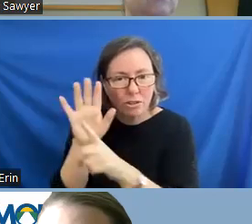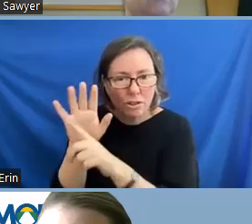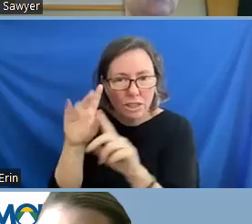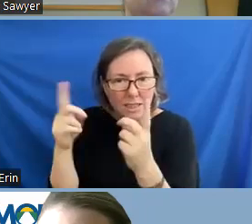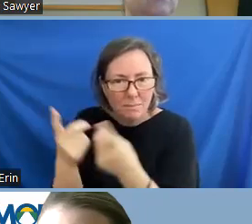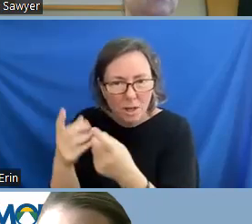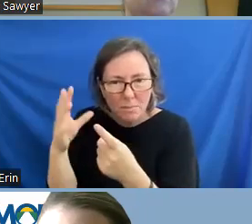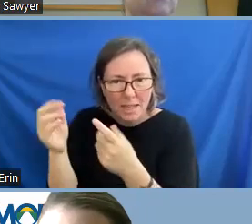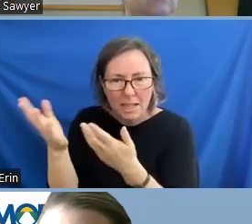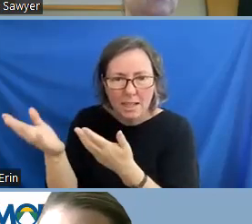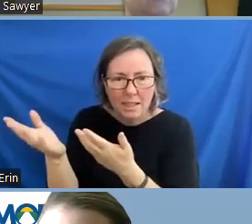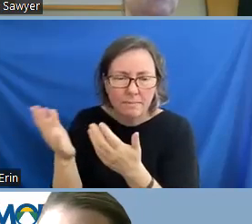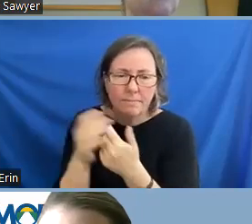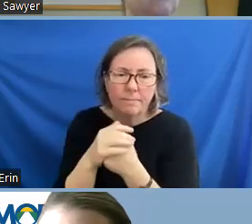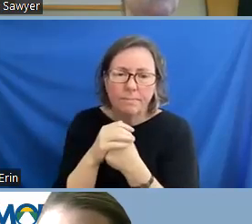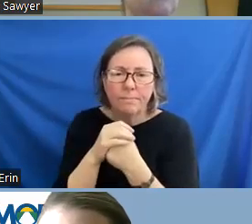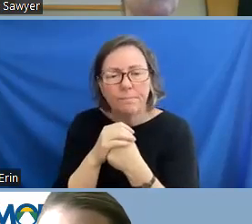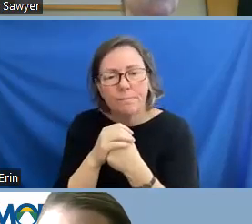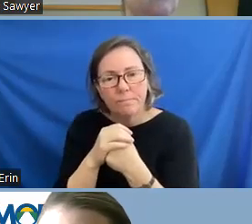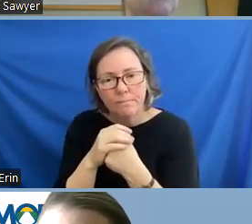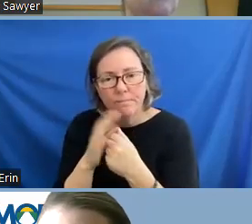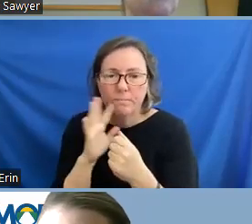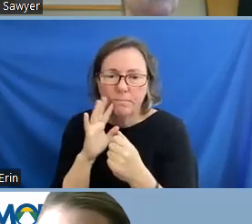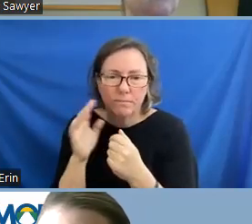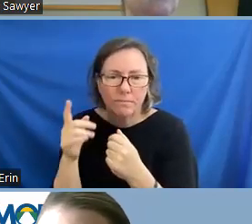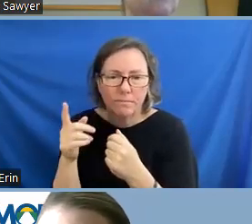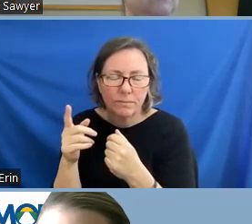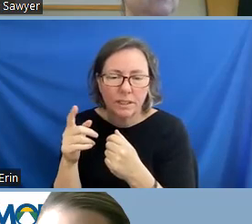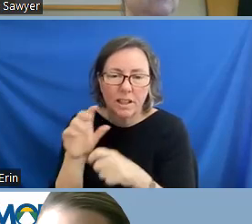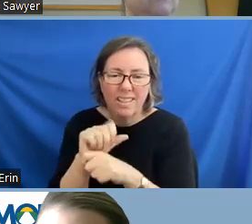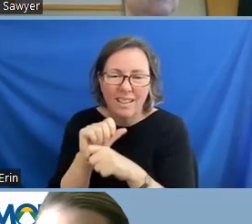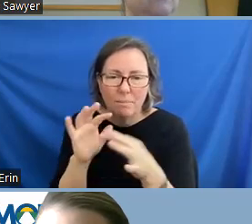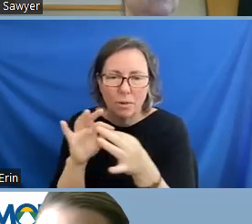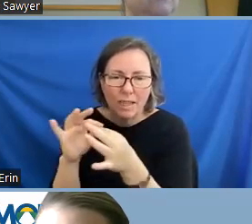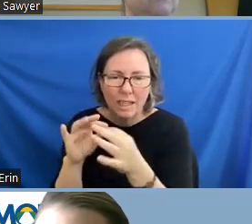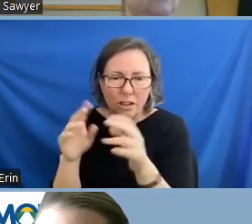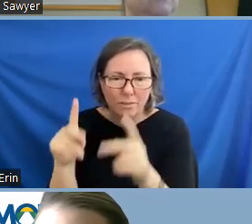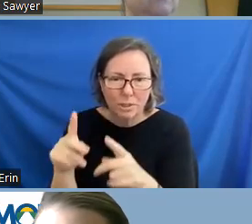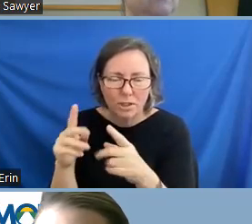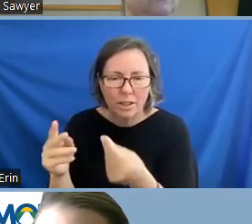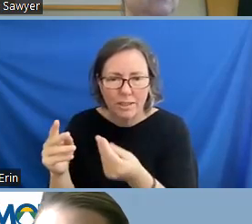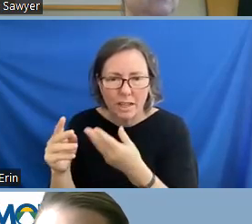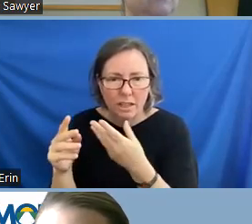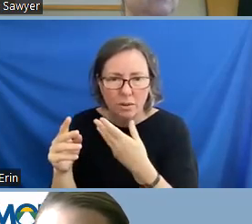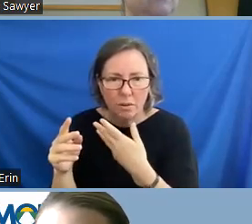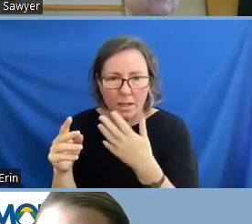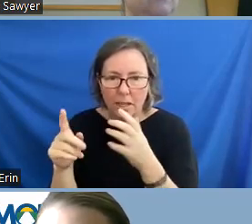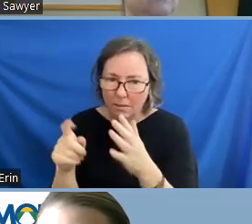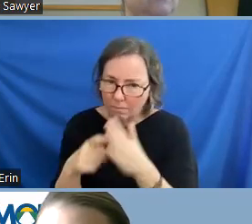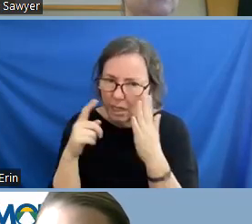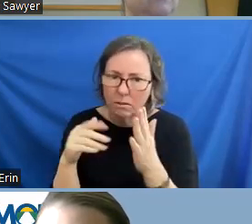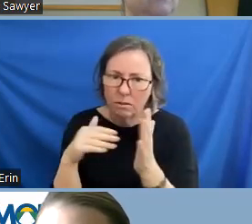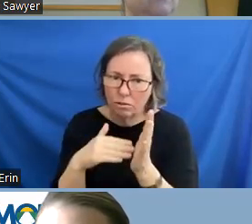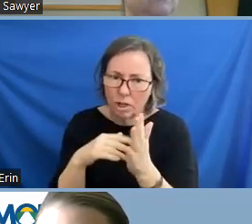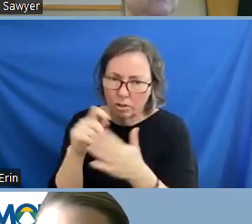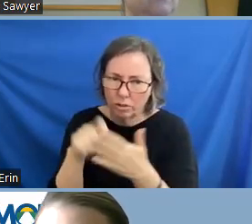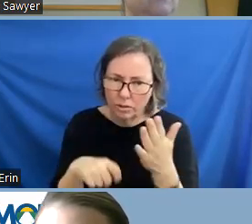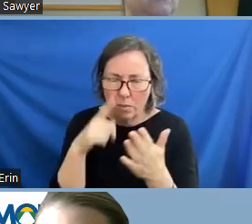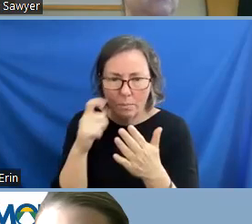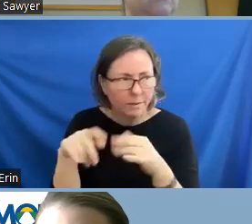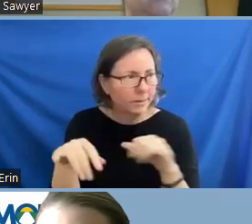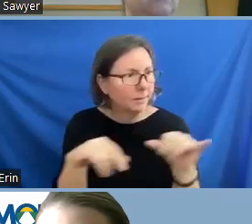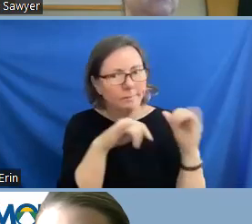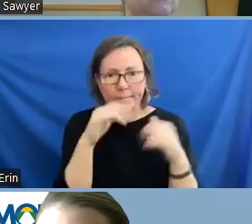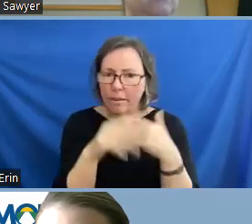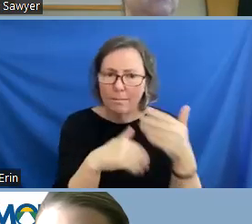and you know, even the -- person and they told me we do need the doctor's